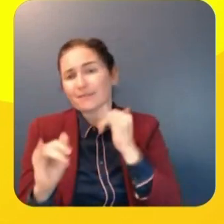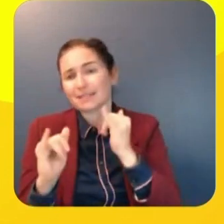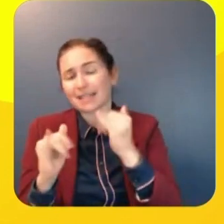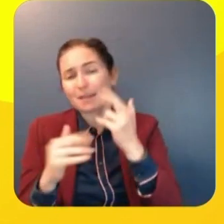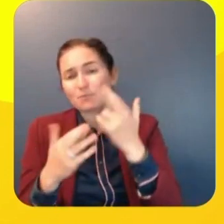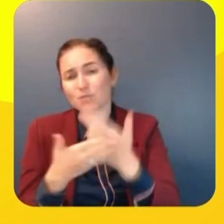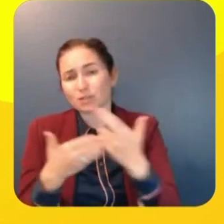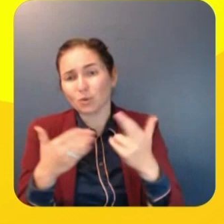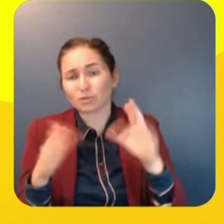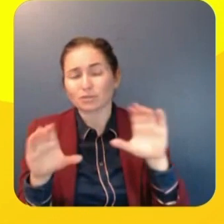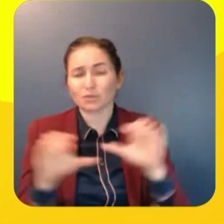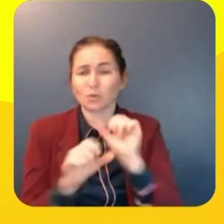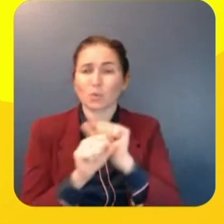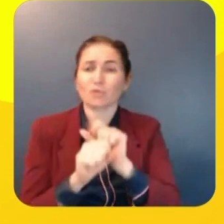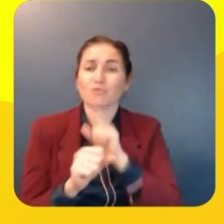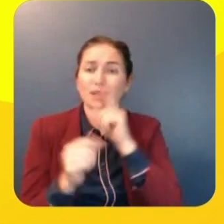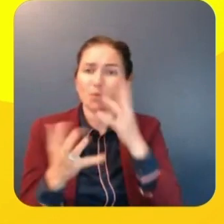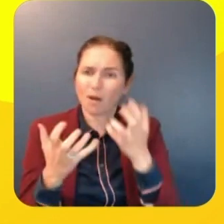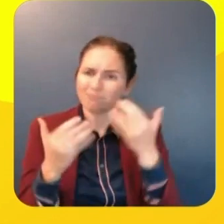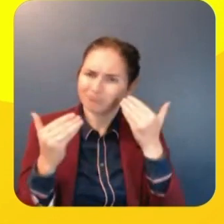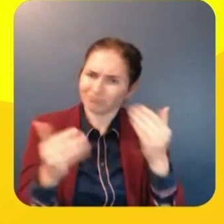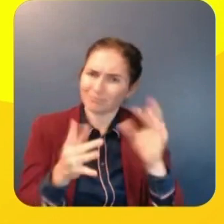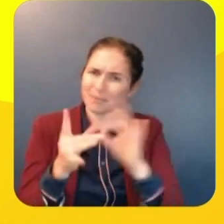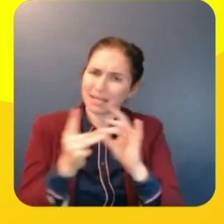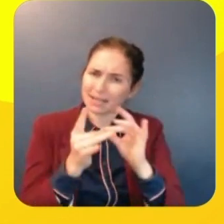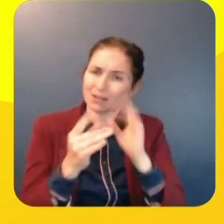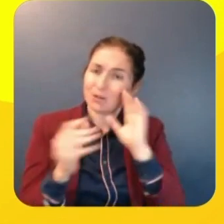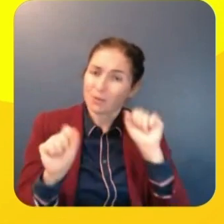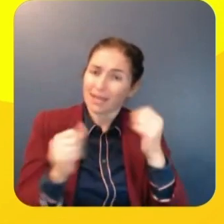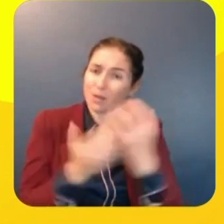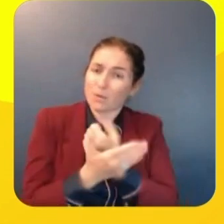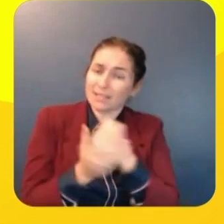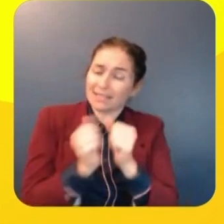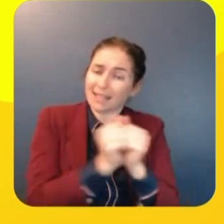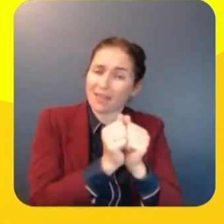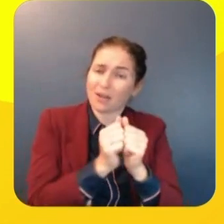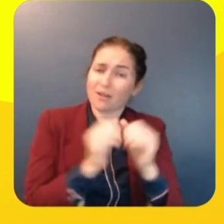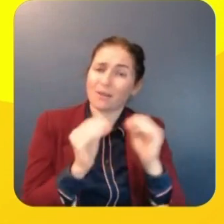So let's band together because we win together. The more companies and leaders we have doing this,